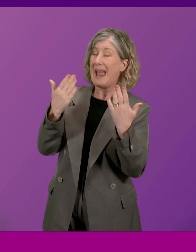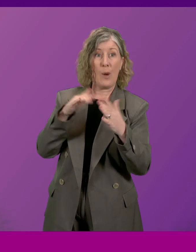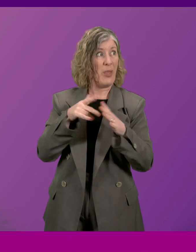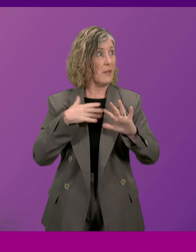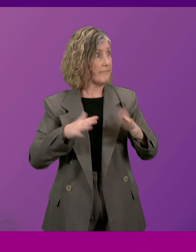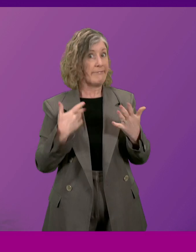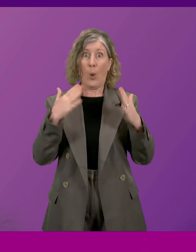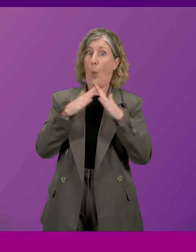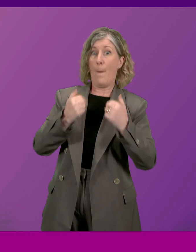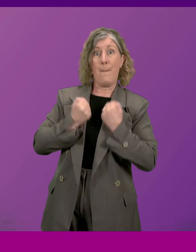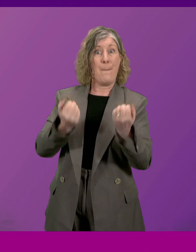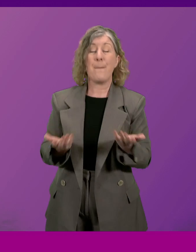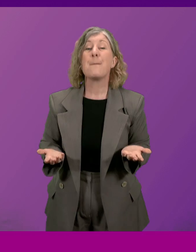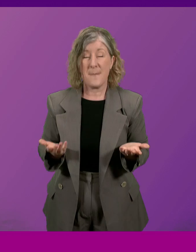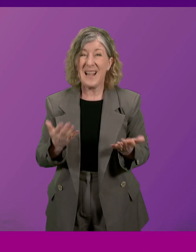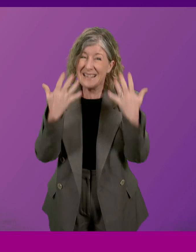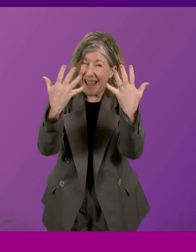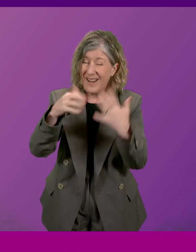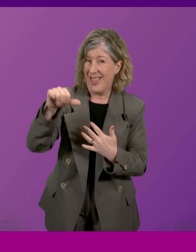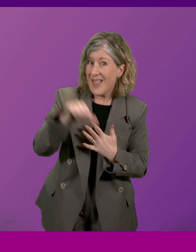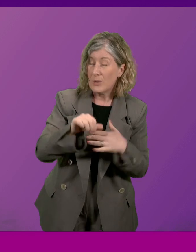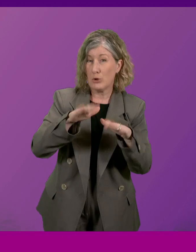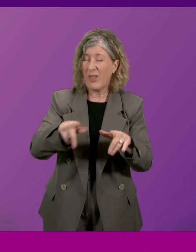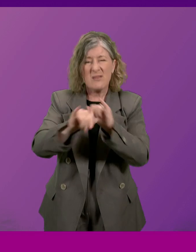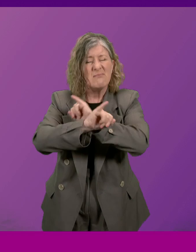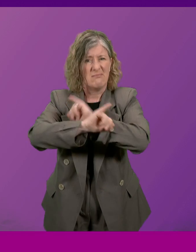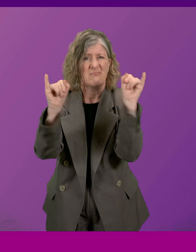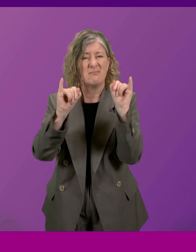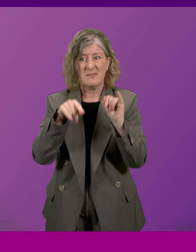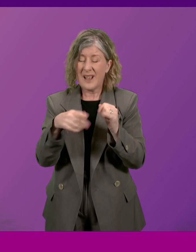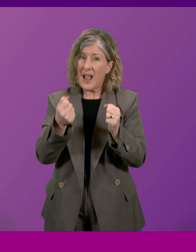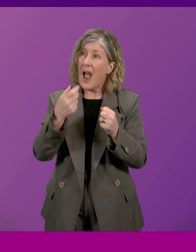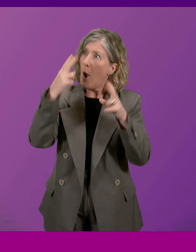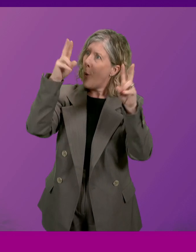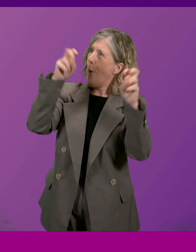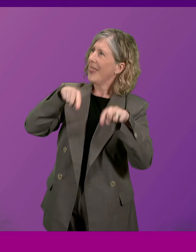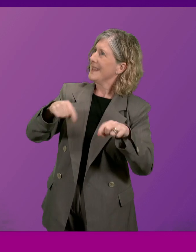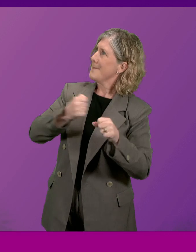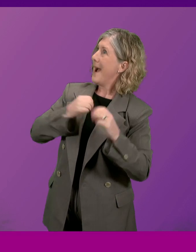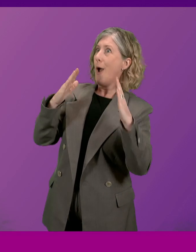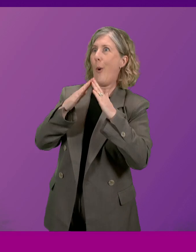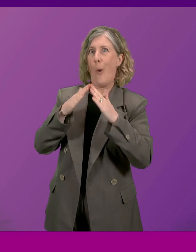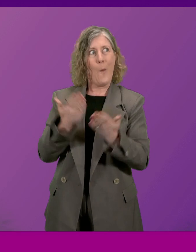That is 10,000 children without a home to call their own on Christmas morning. First Minister,